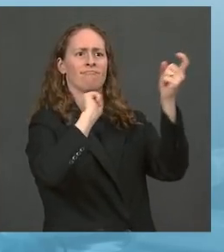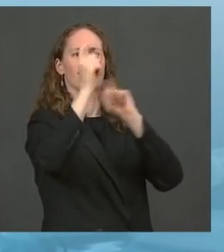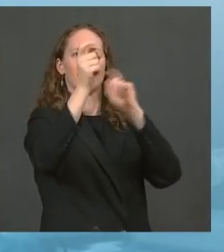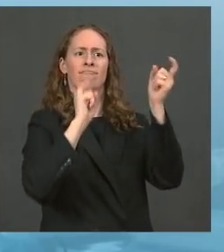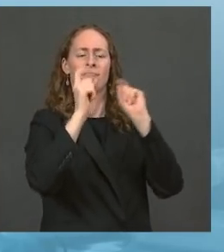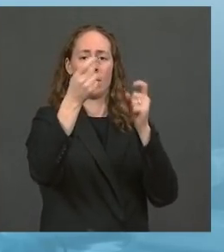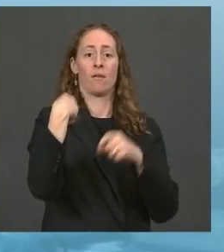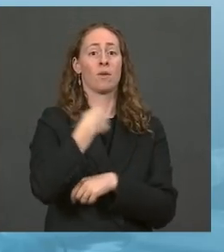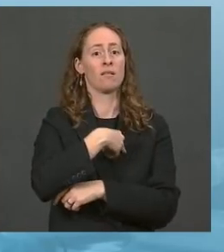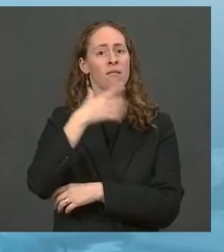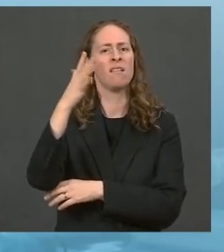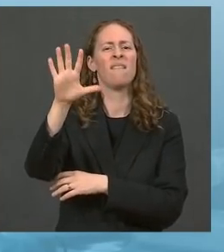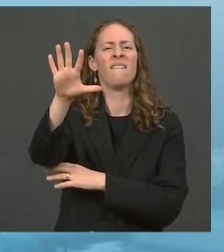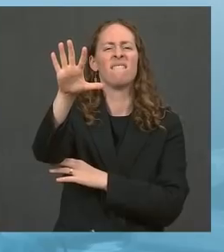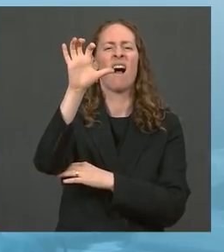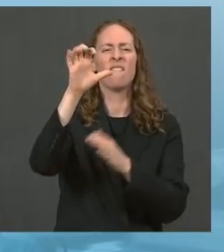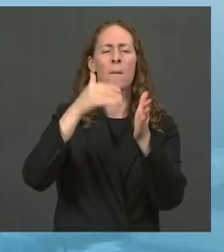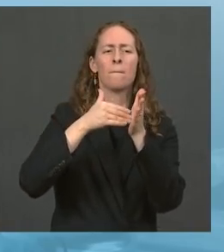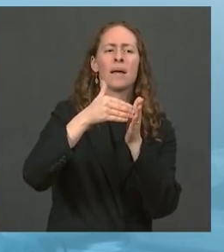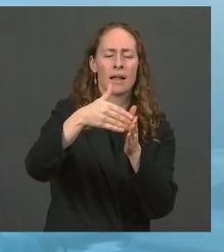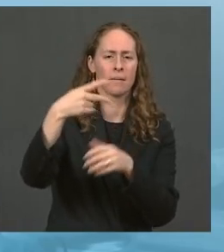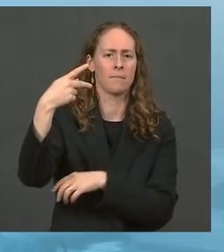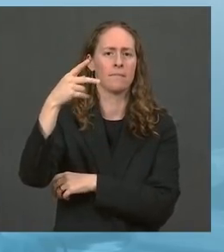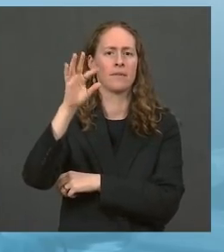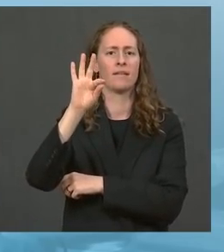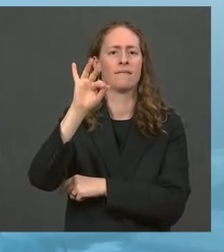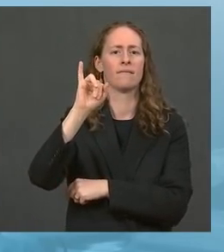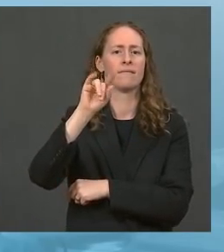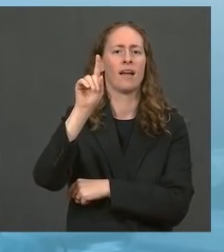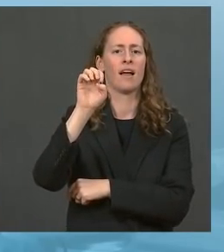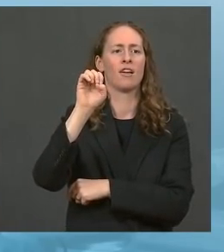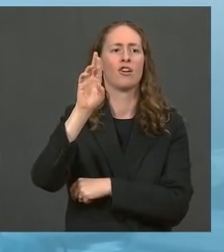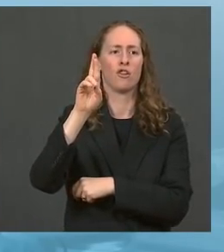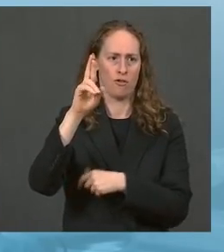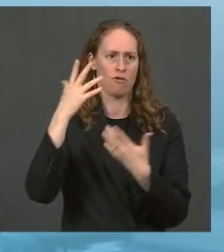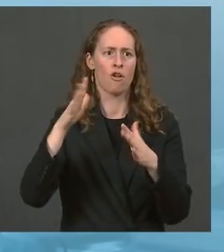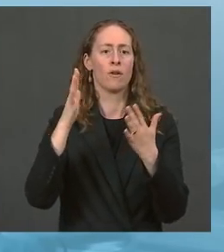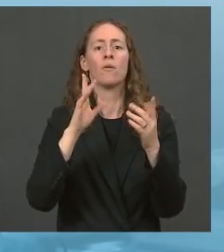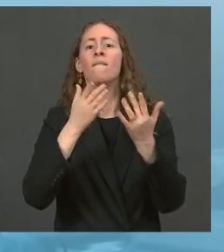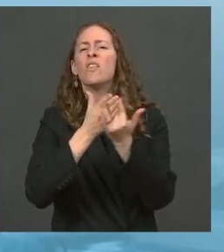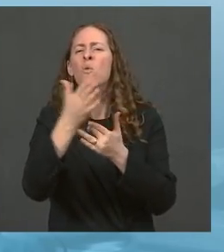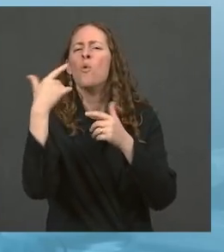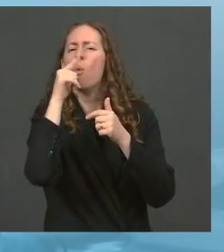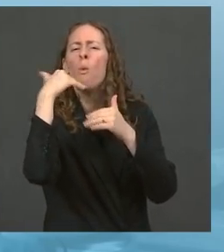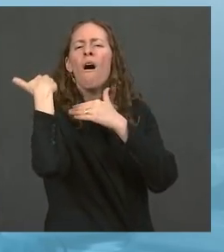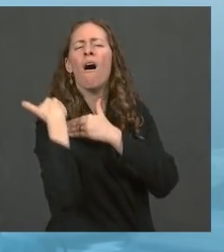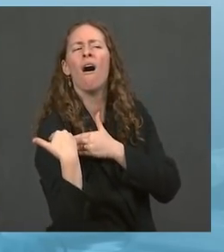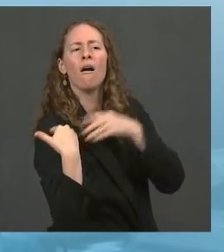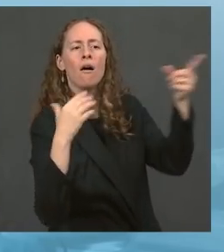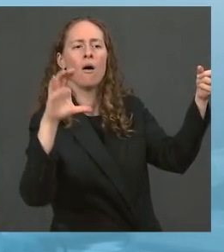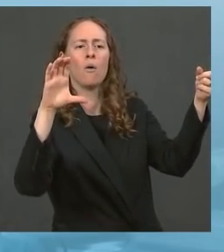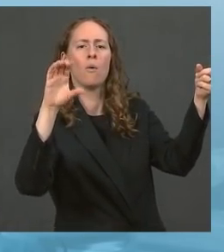Pfizer vaccines through COVAX that I've announced before the G7 Summit in June have already begun to ship.